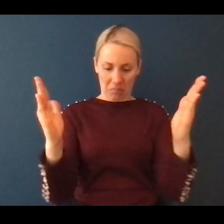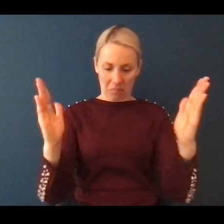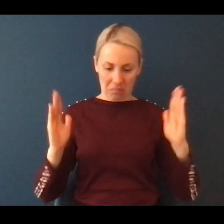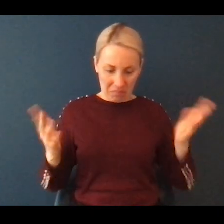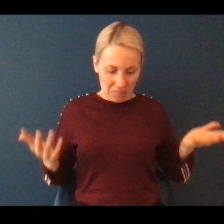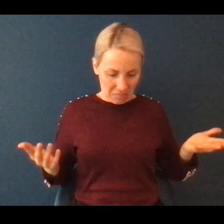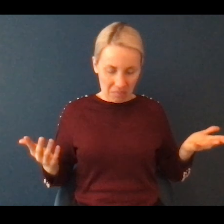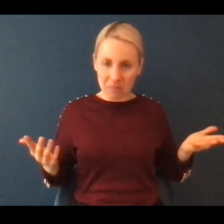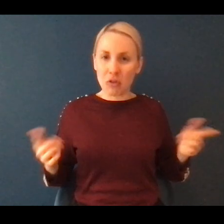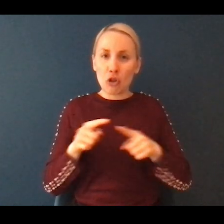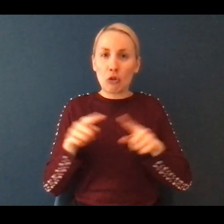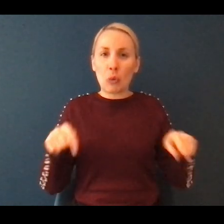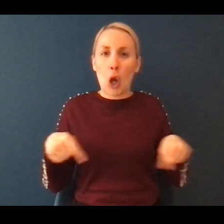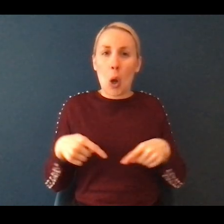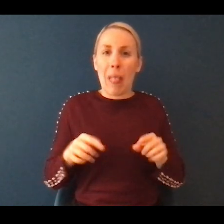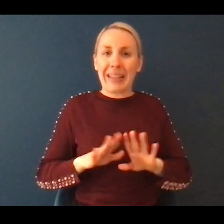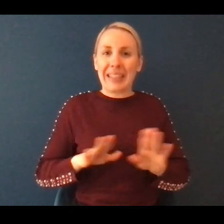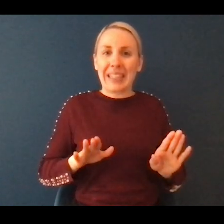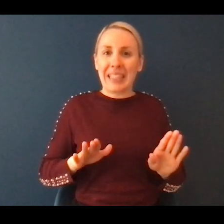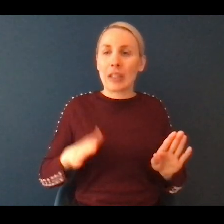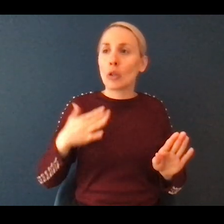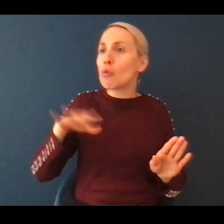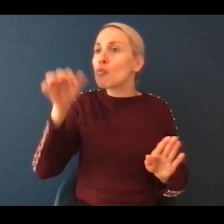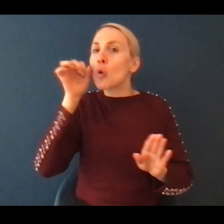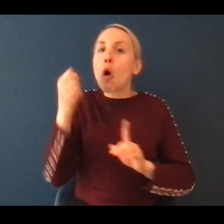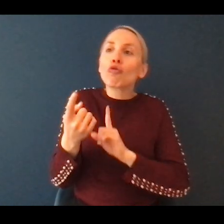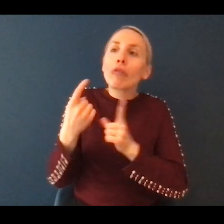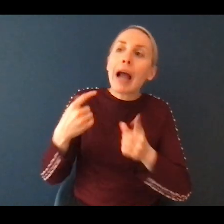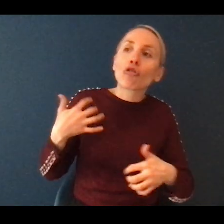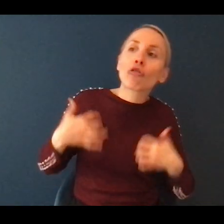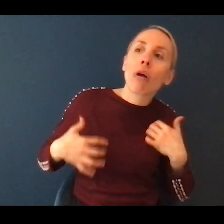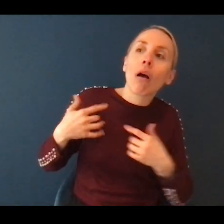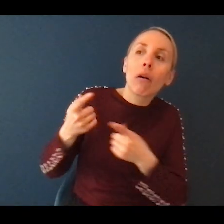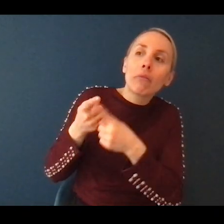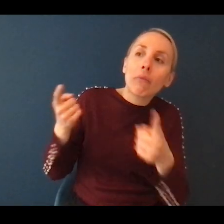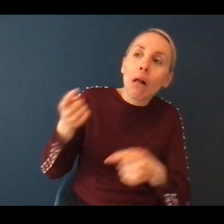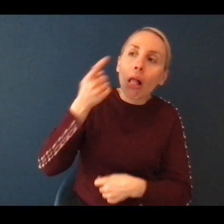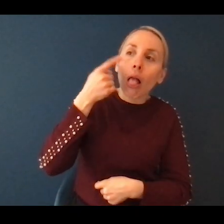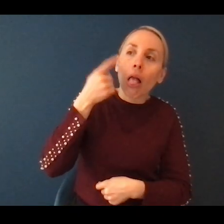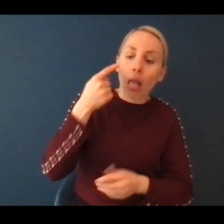how other people are reacting to it and yeah and people from different kind of also fields